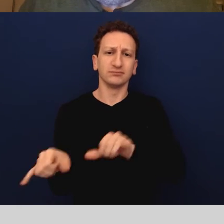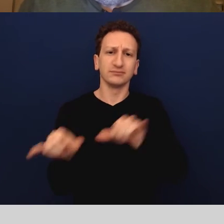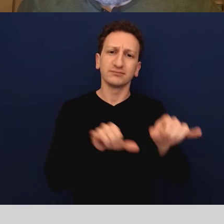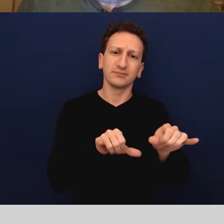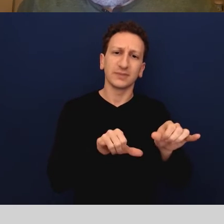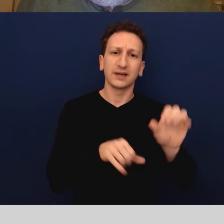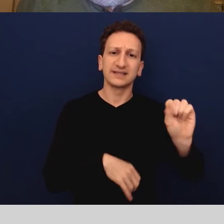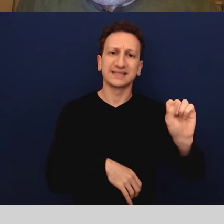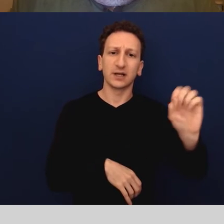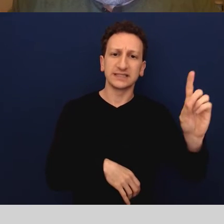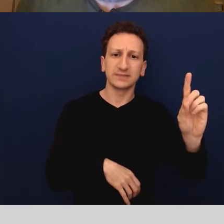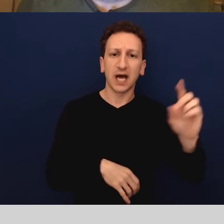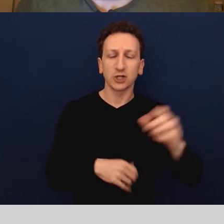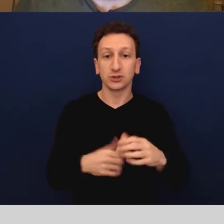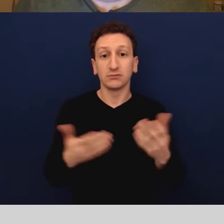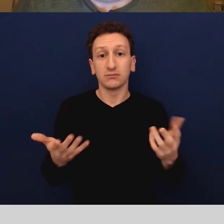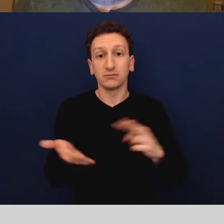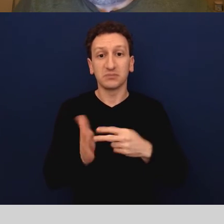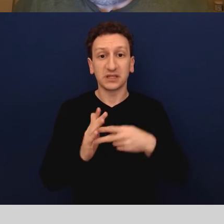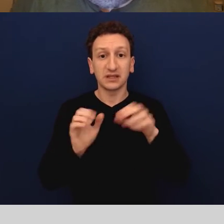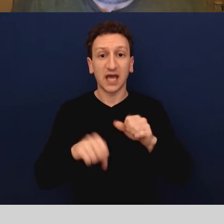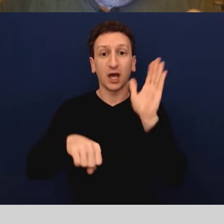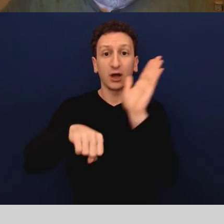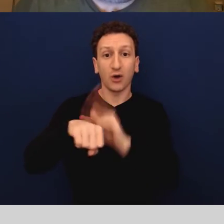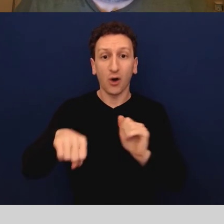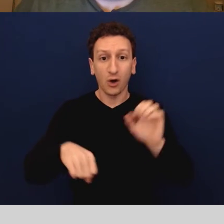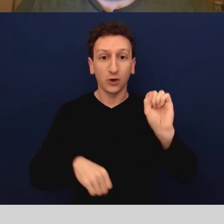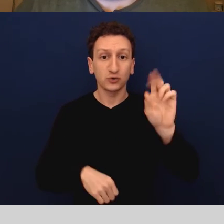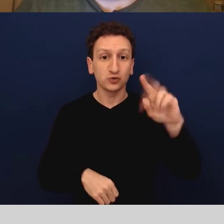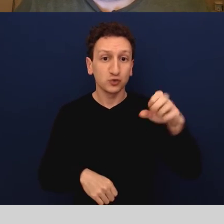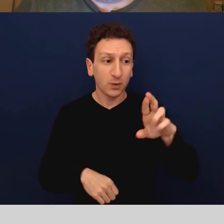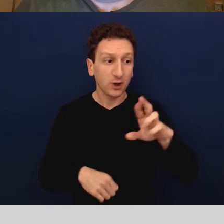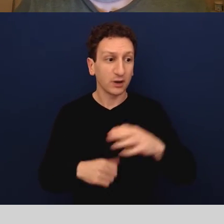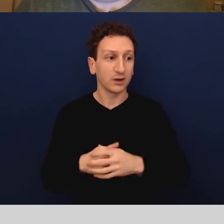So we can call up to super and then also return all the interfaces.